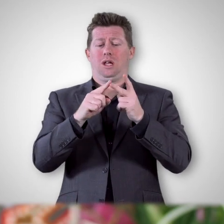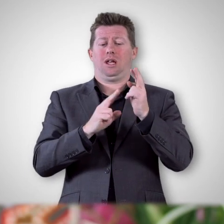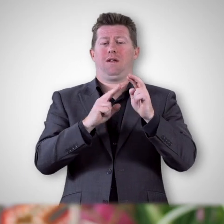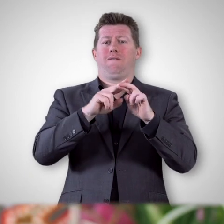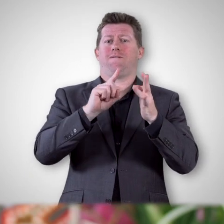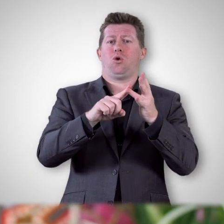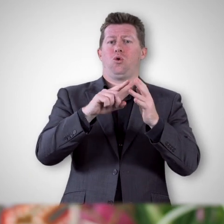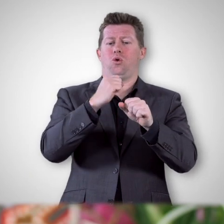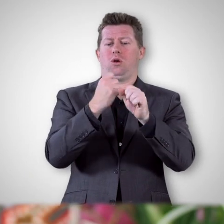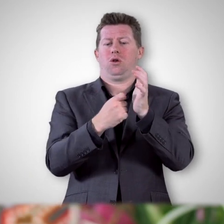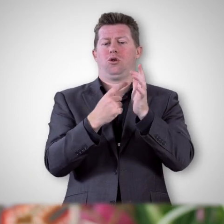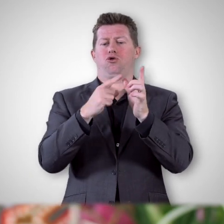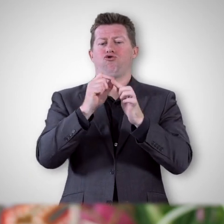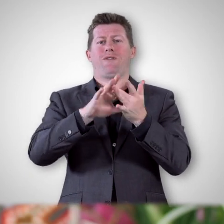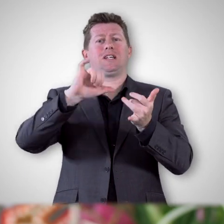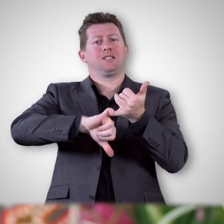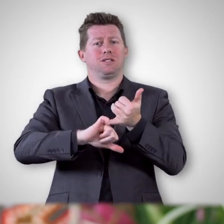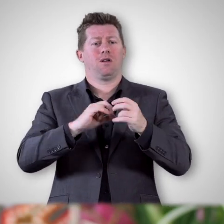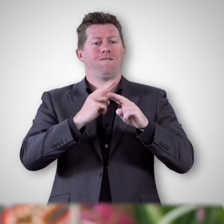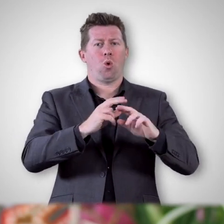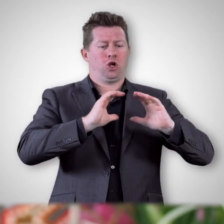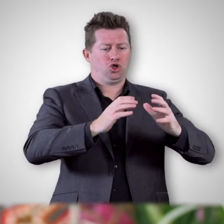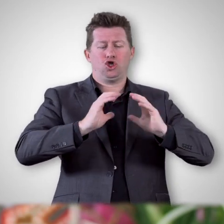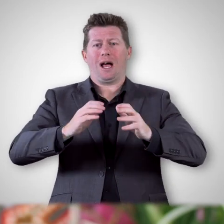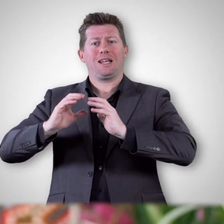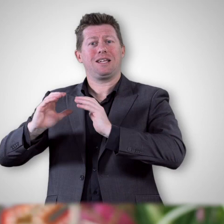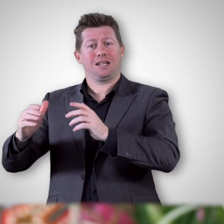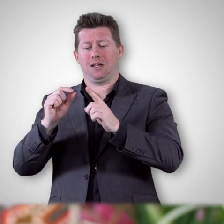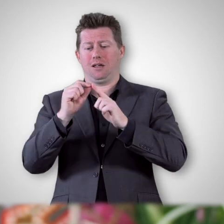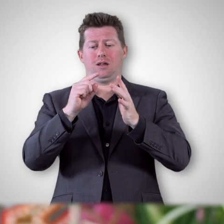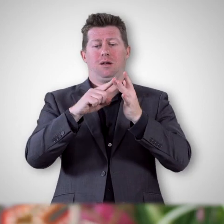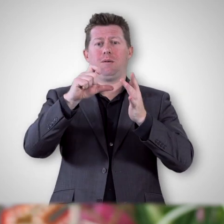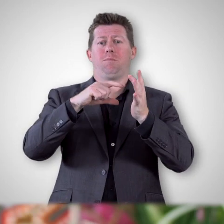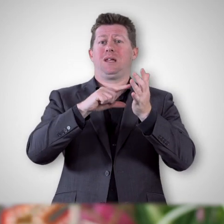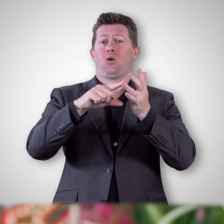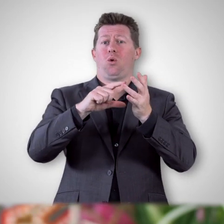for chunking information so Piktochart is a really good website that you can access,